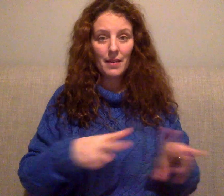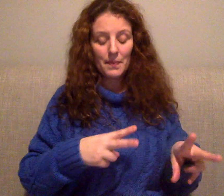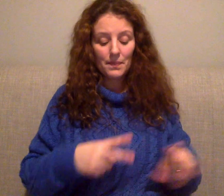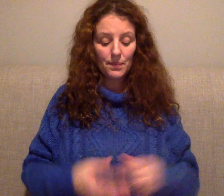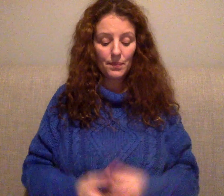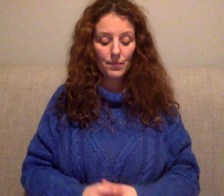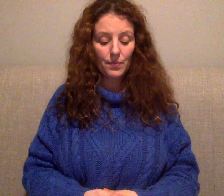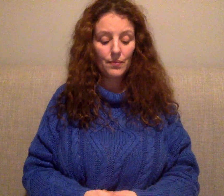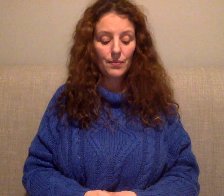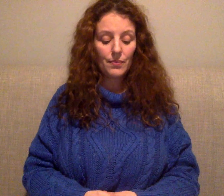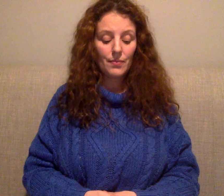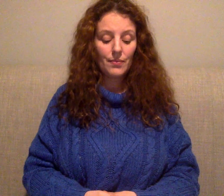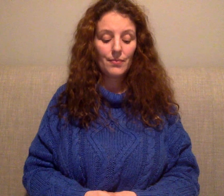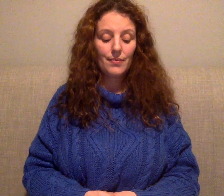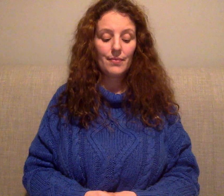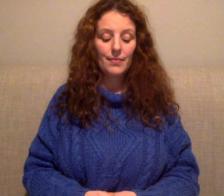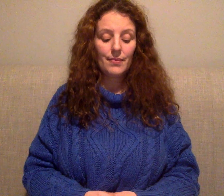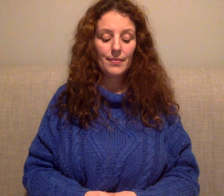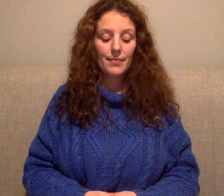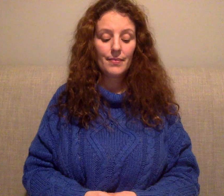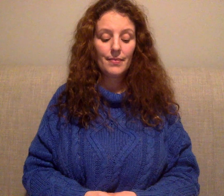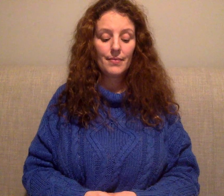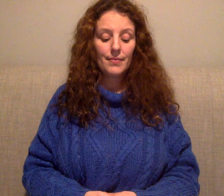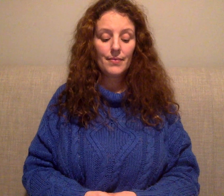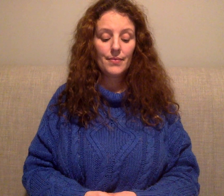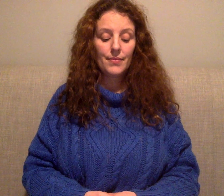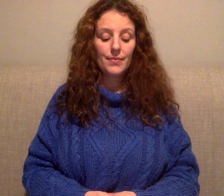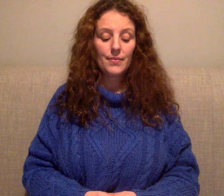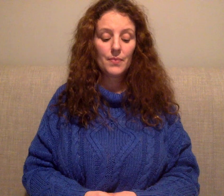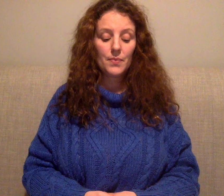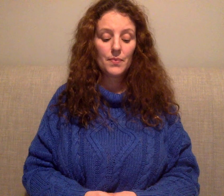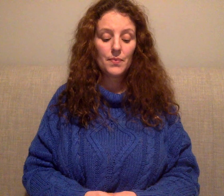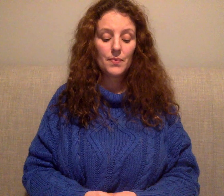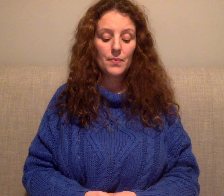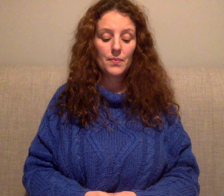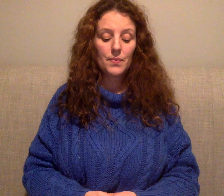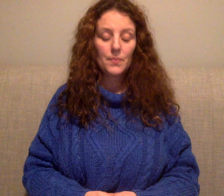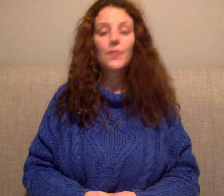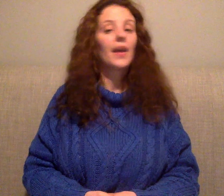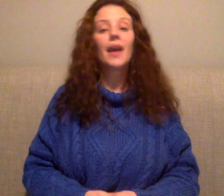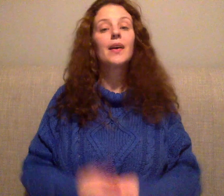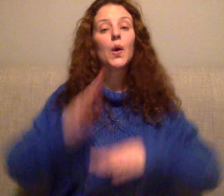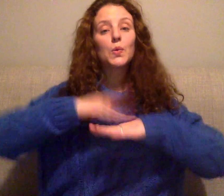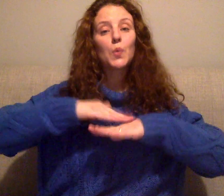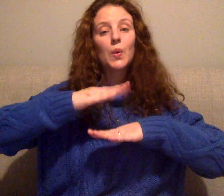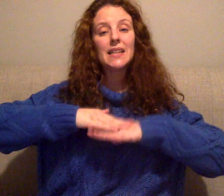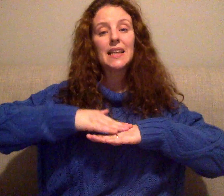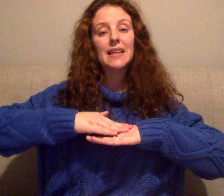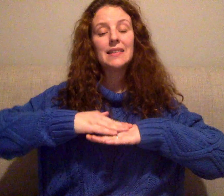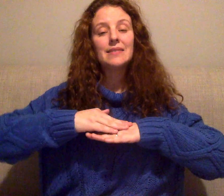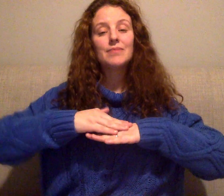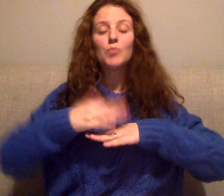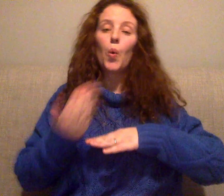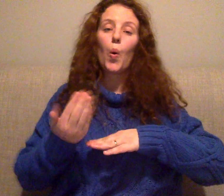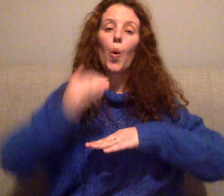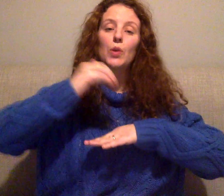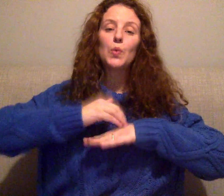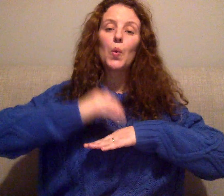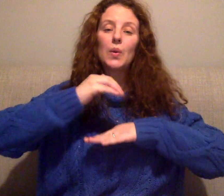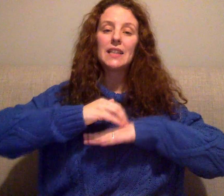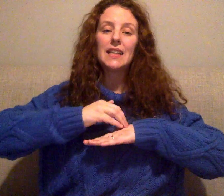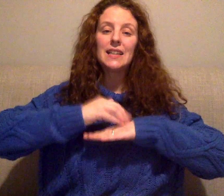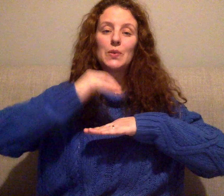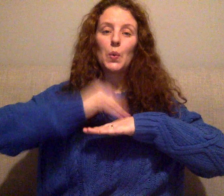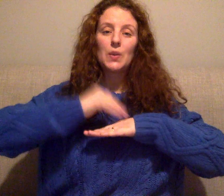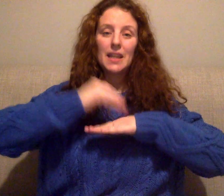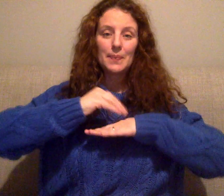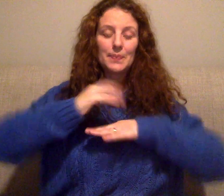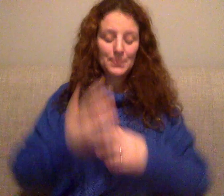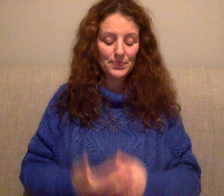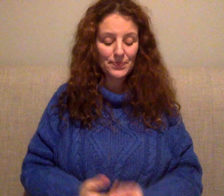NAUGHTY